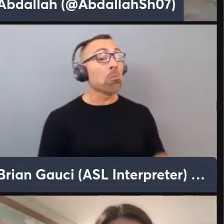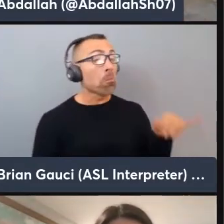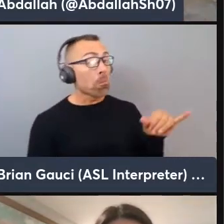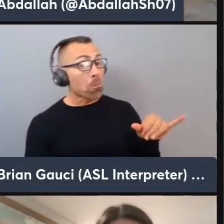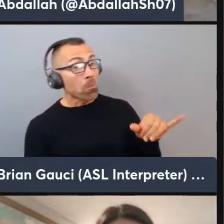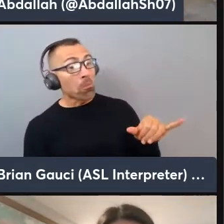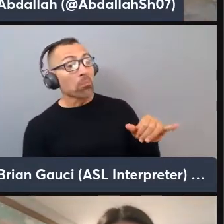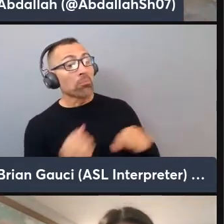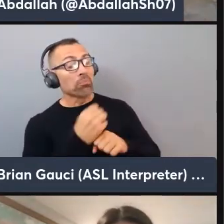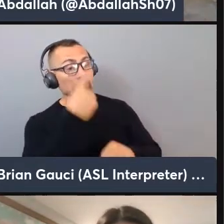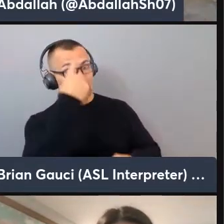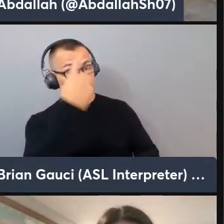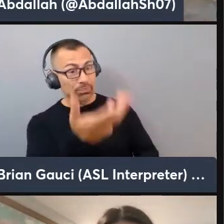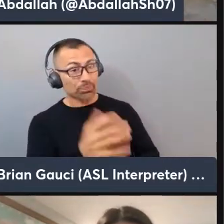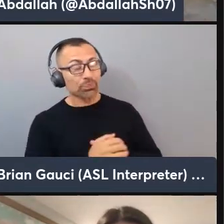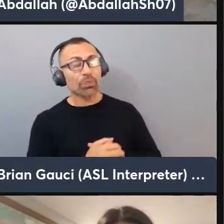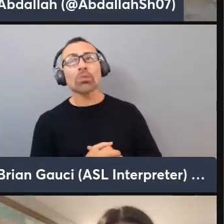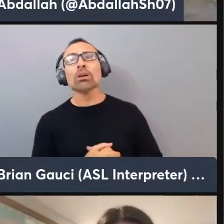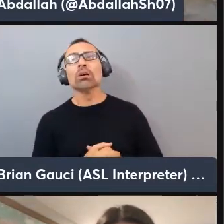So where are we heading next with the demo?